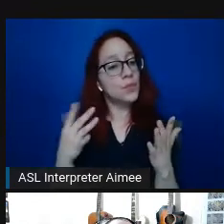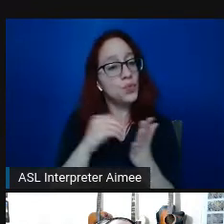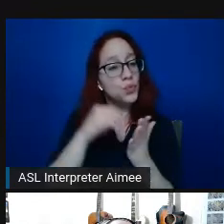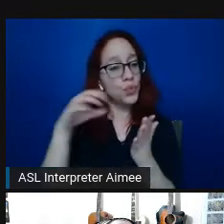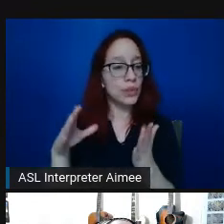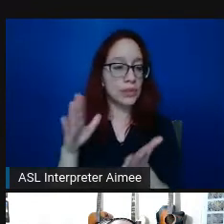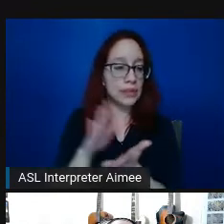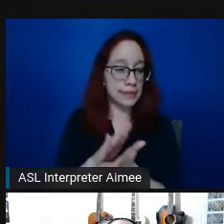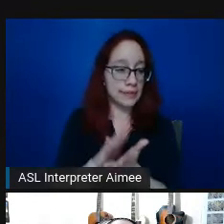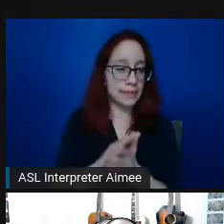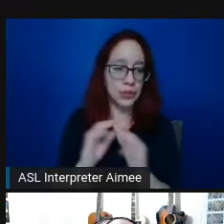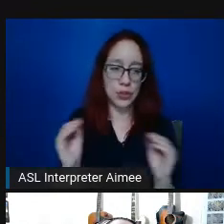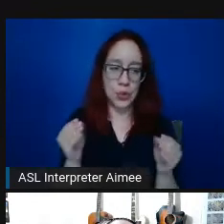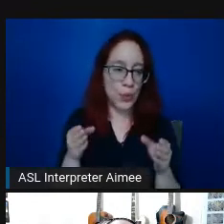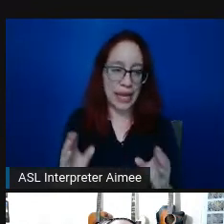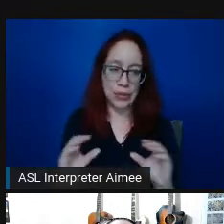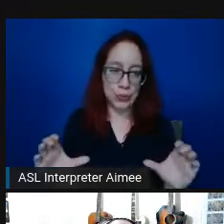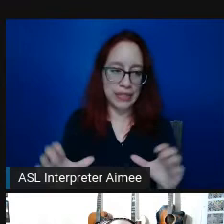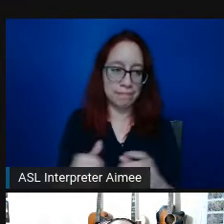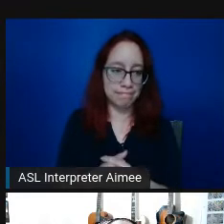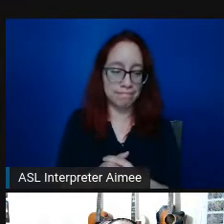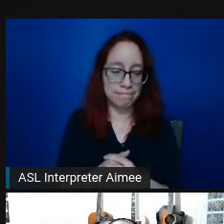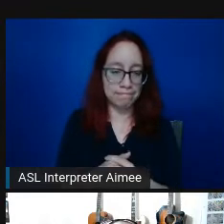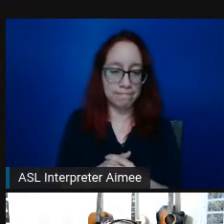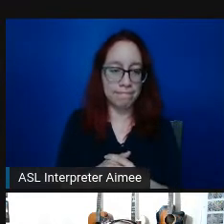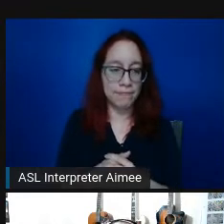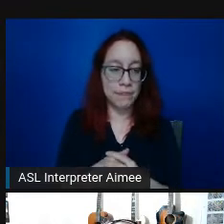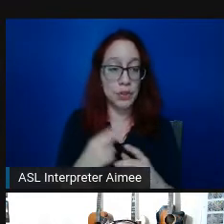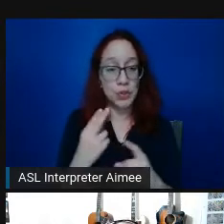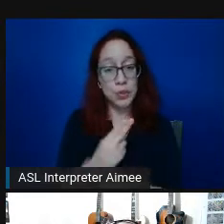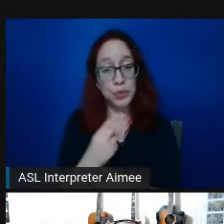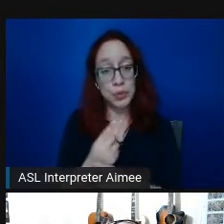There's no way of doing that using the block itself.